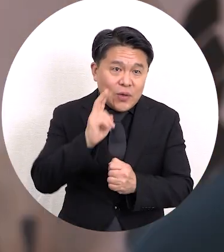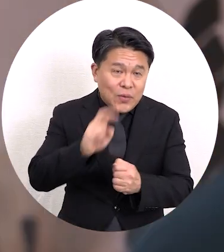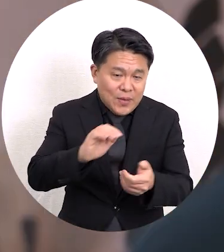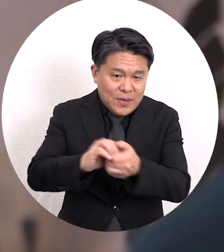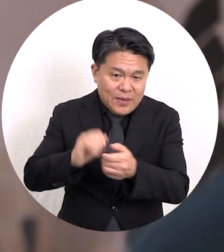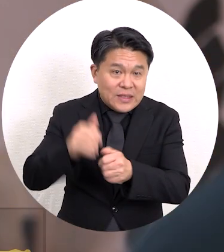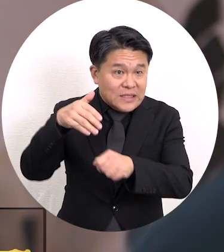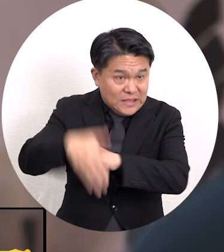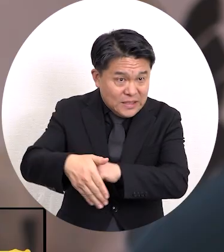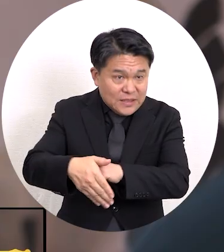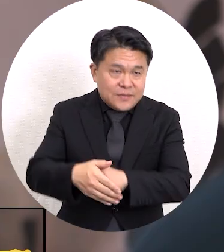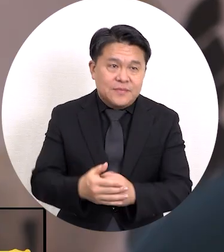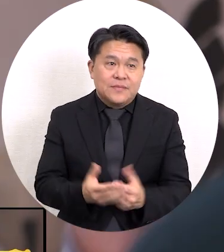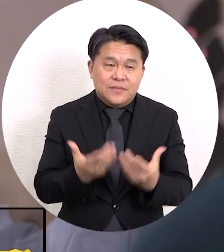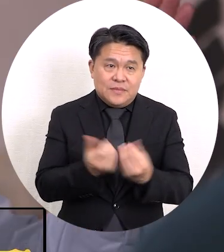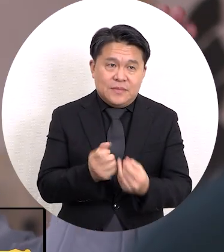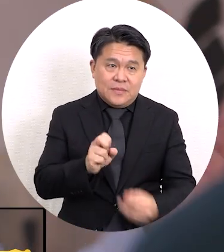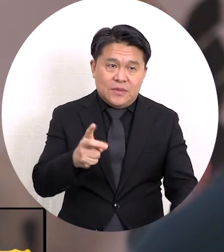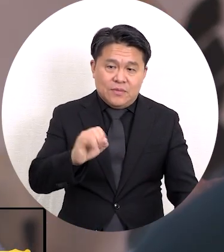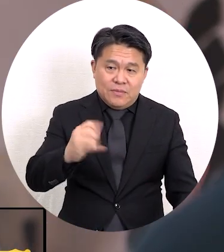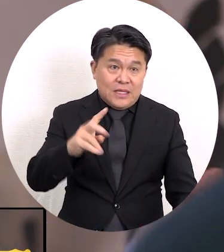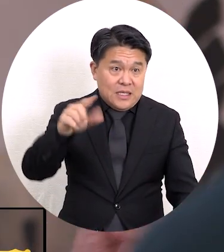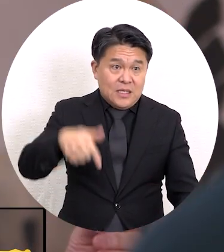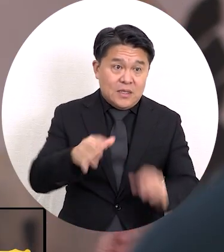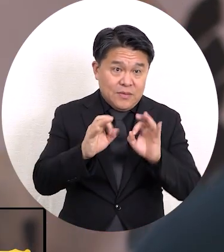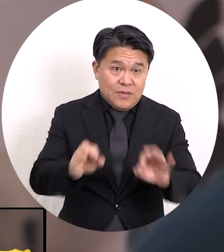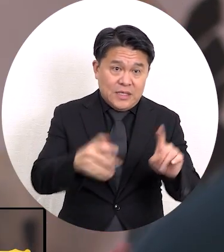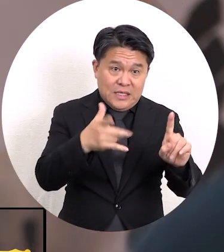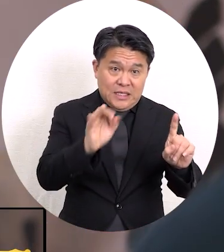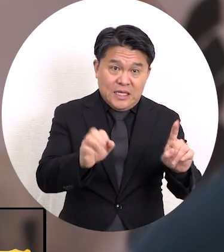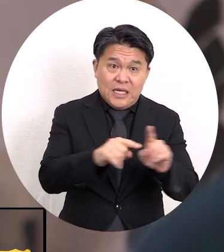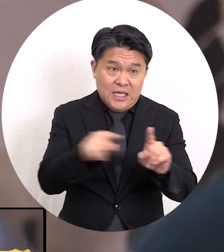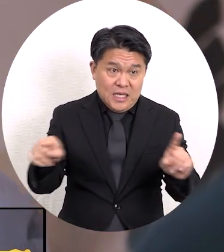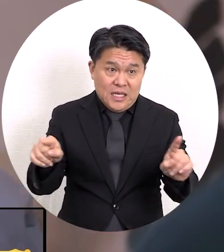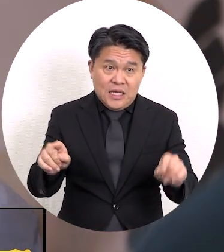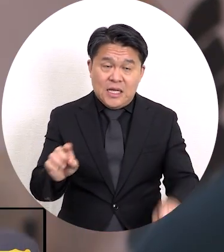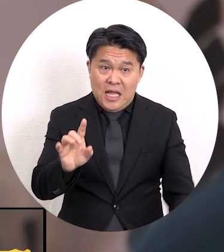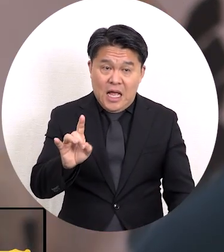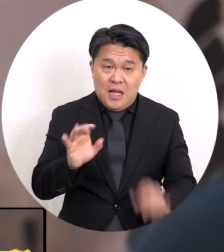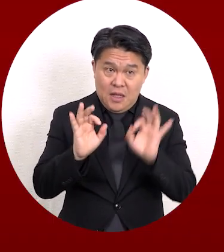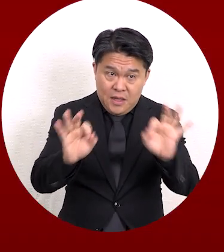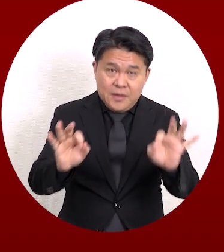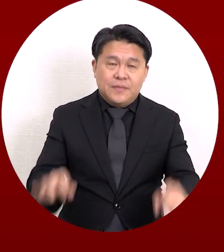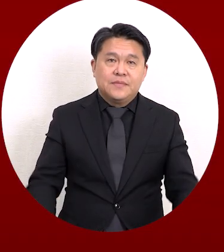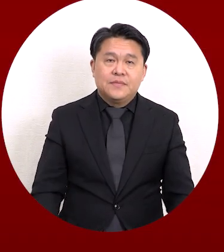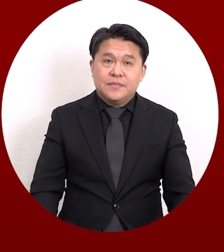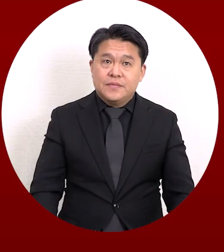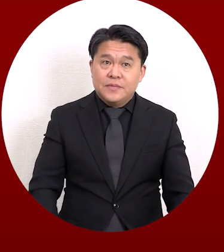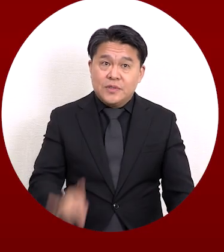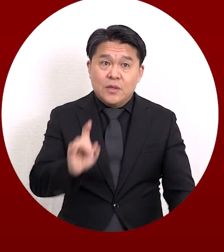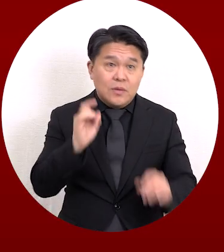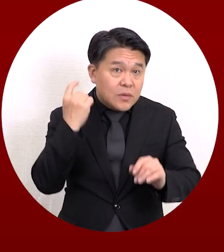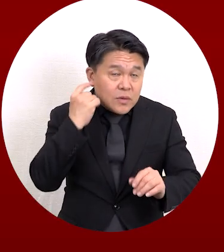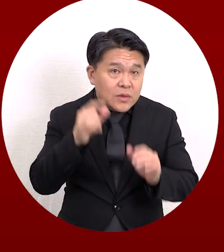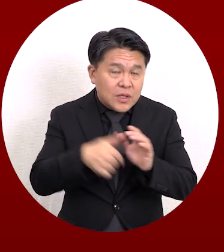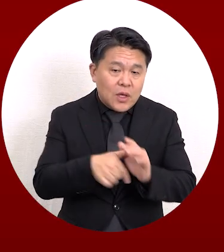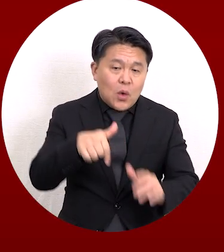but in the case of Yeominak, one section is one jangdan(rhythmic pattern). Please listen carefully. The first line has "goyo" (고요),